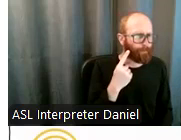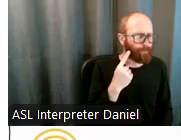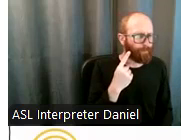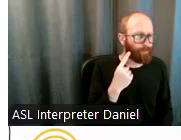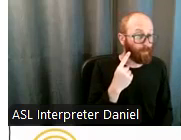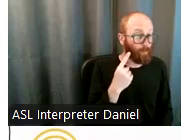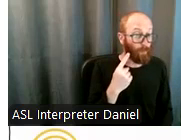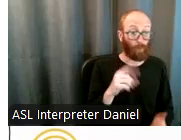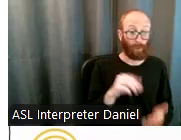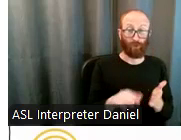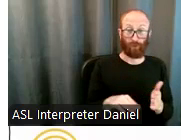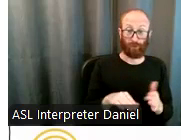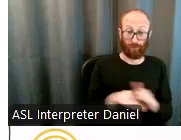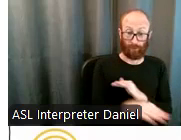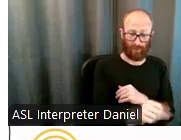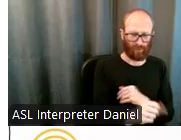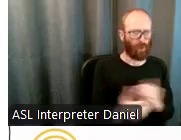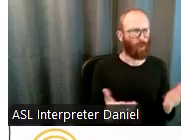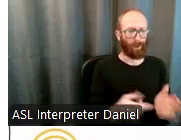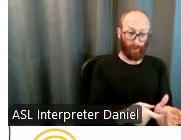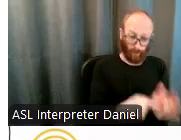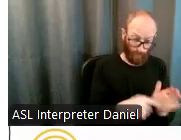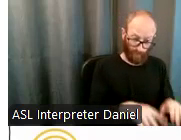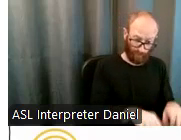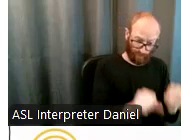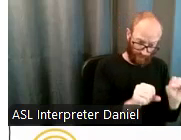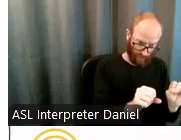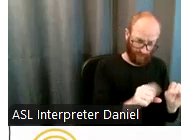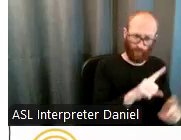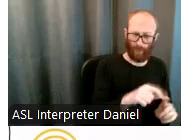high school when are we not offering them choices? What schedule are they